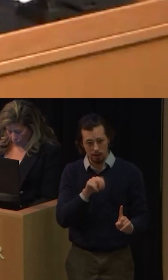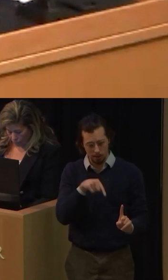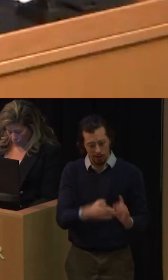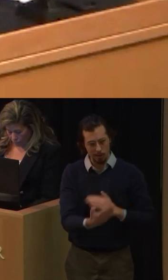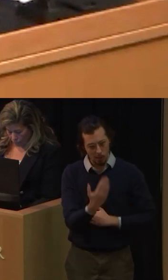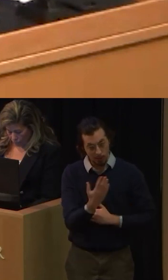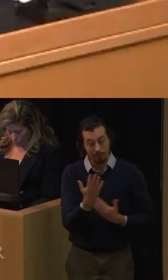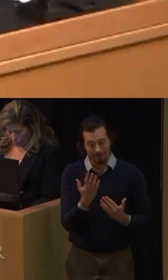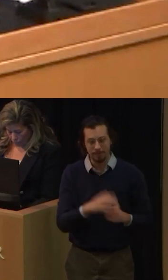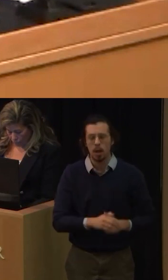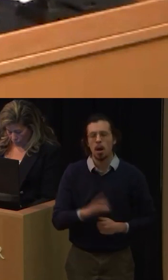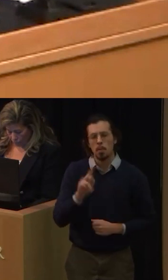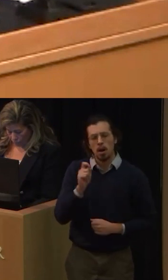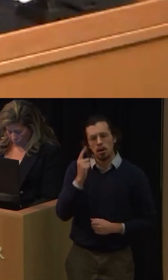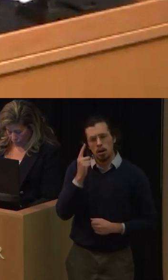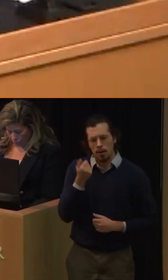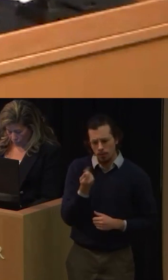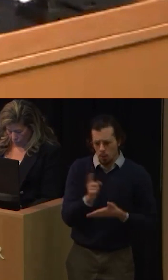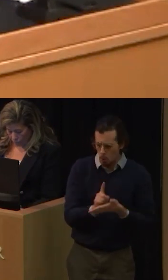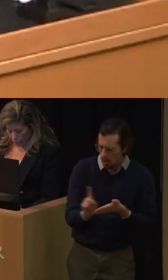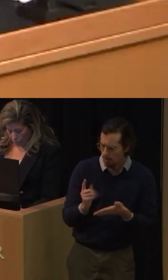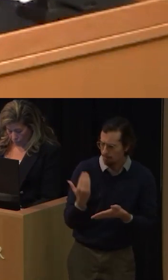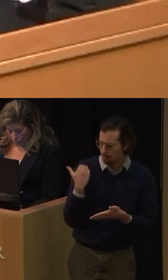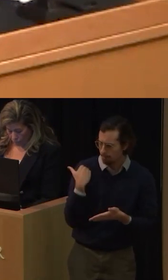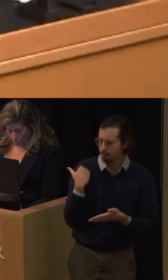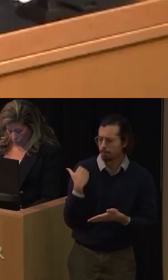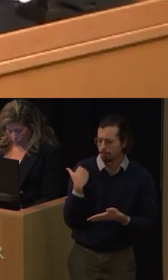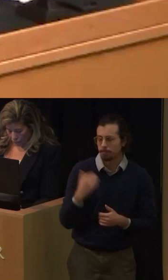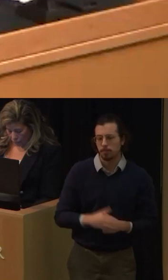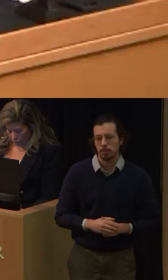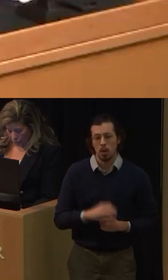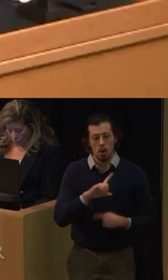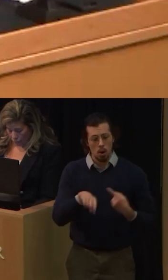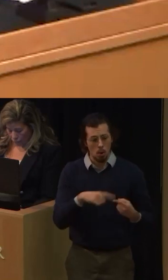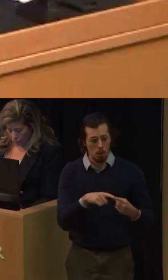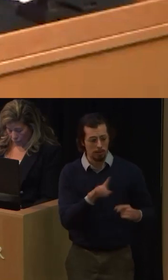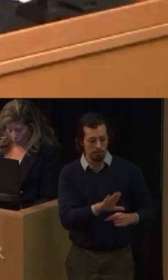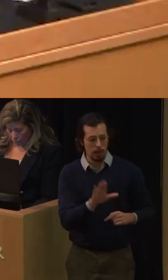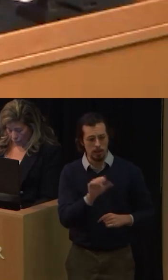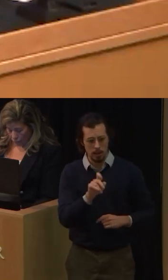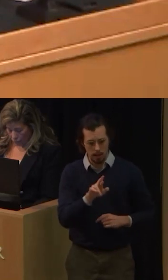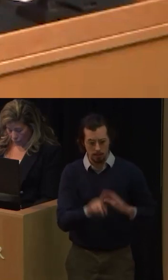What we found out a few weeks ago was that when he had his recurrence in 2006,